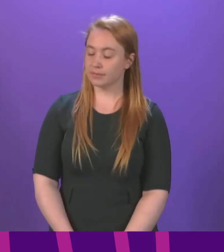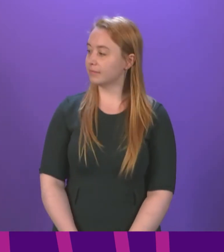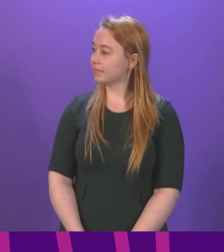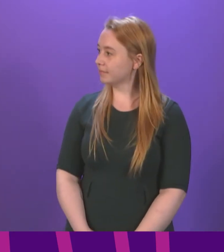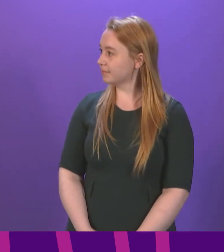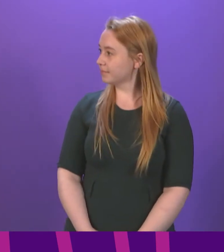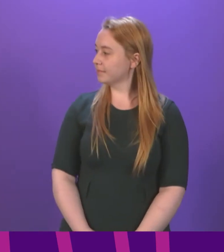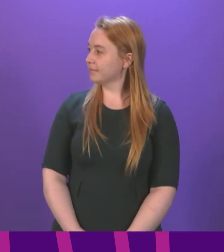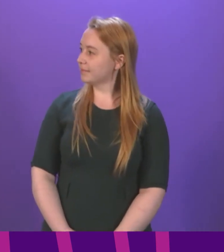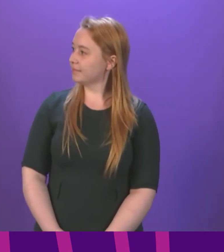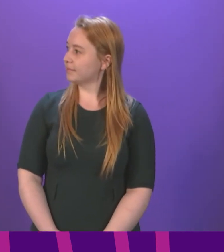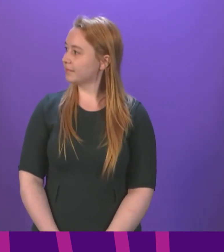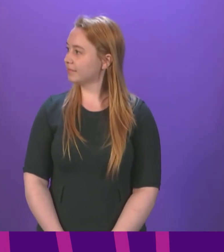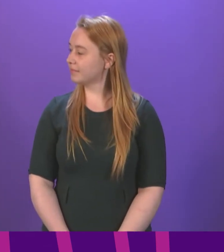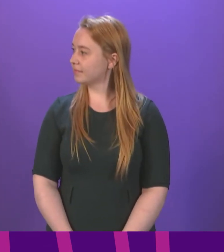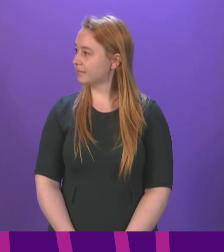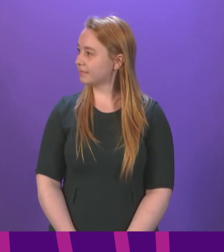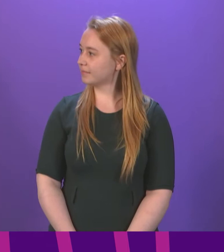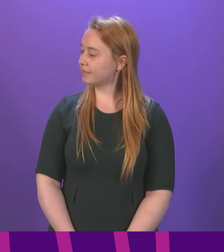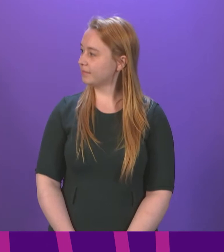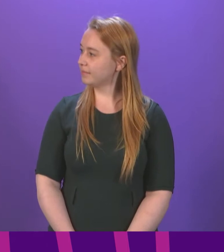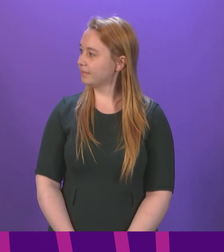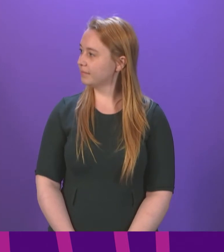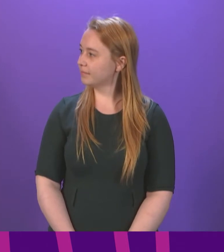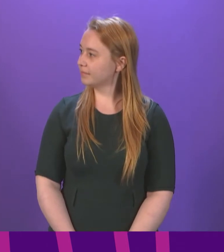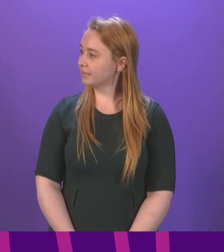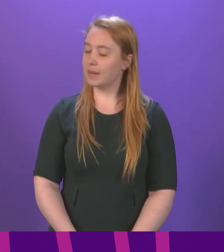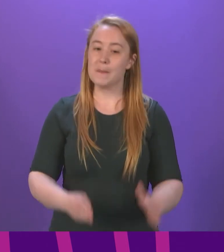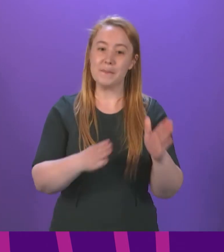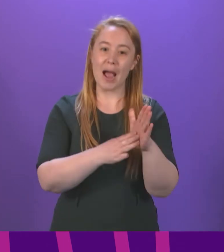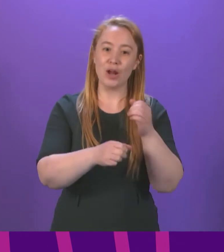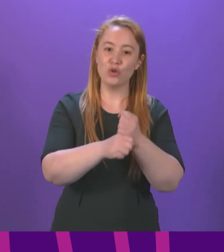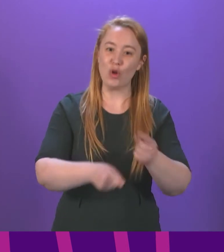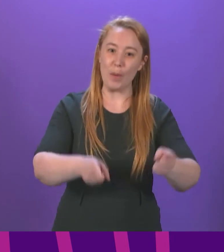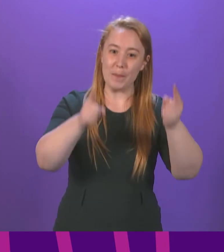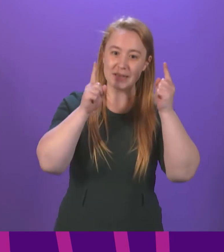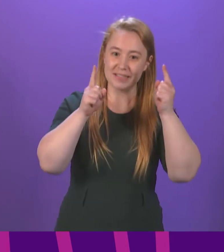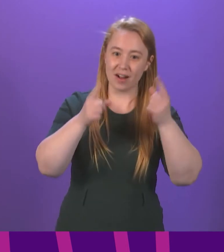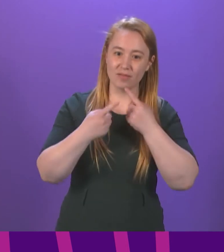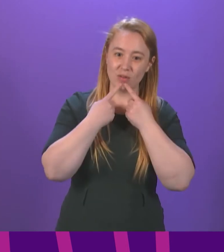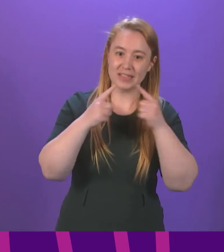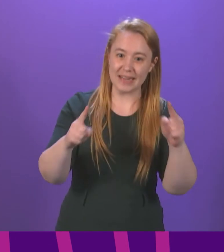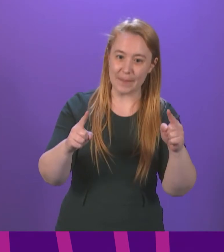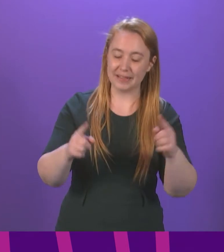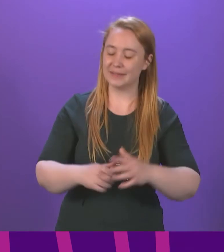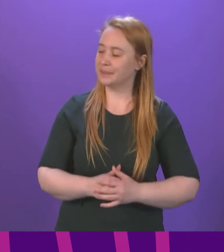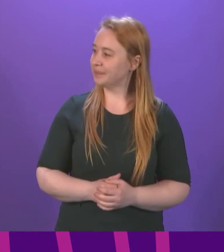at the end of her statement, so there should be no interventions or interruptions. The Minister for Public Health and Sport (Mairi Gougeon):